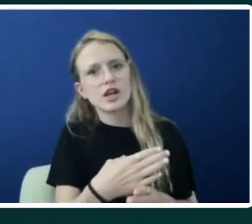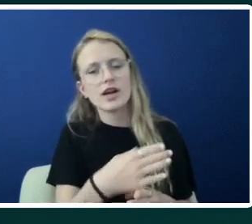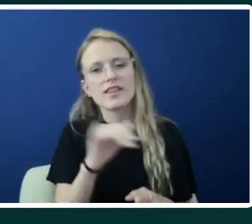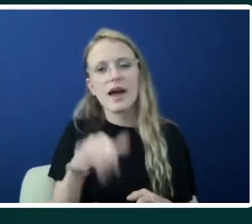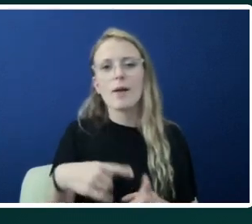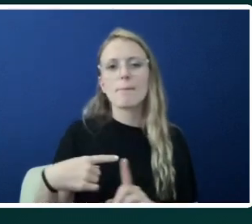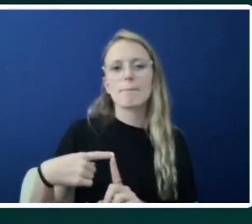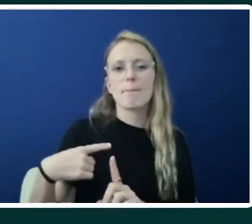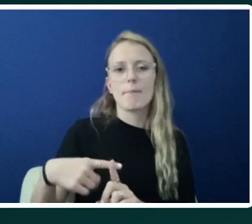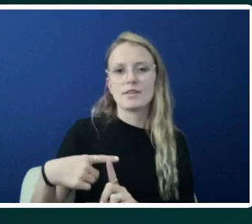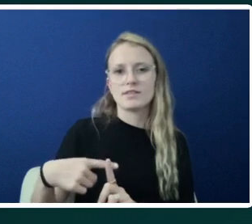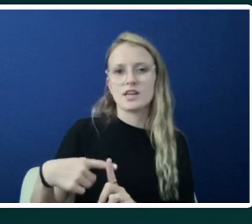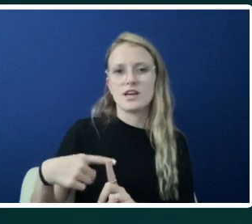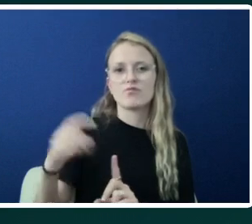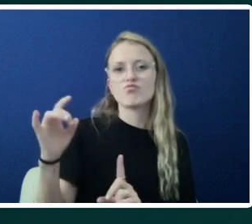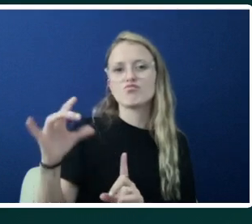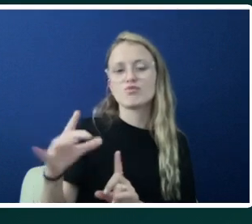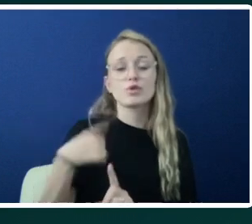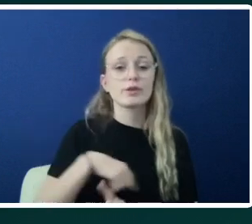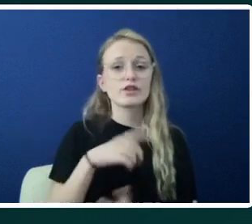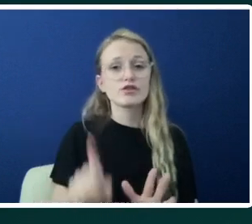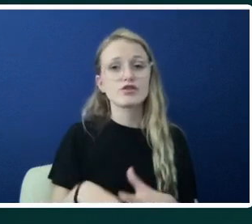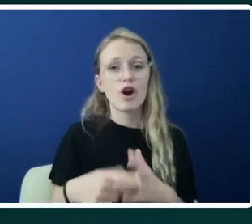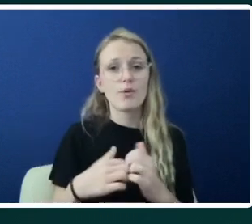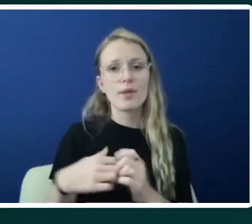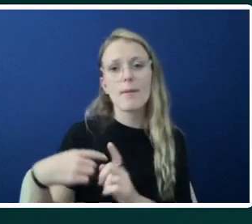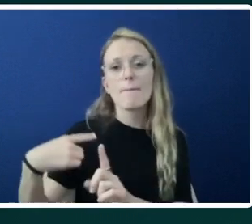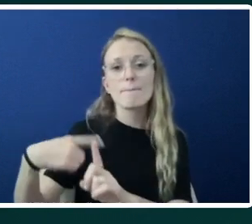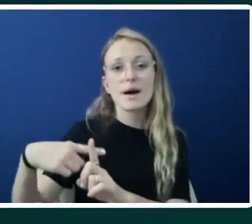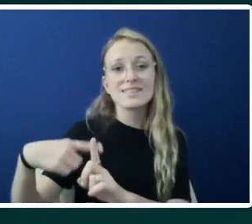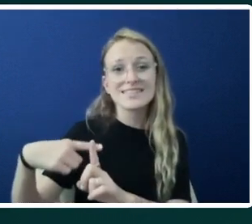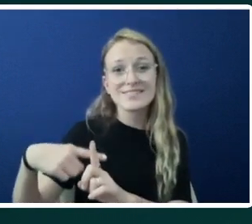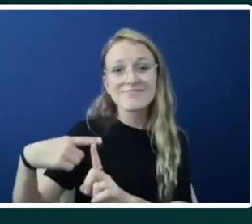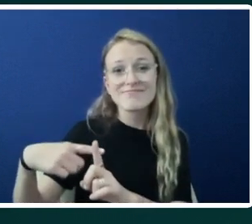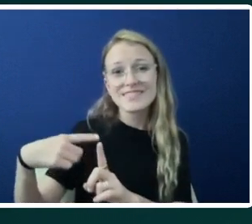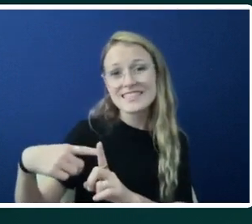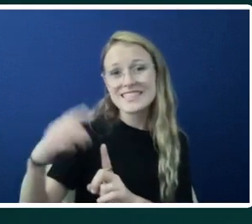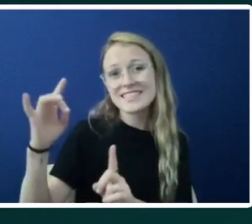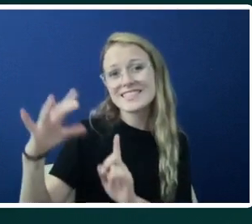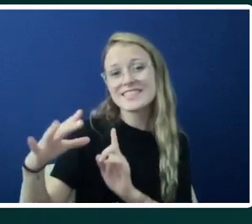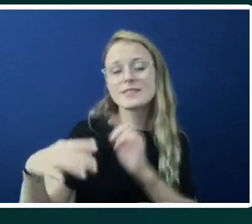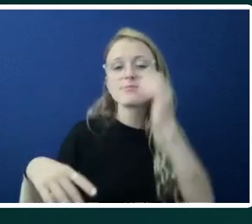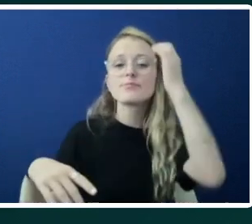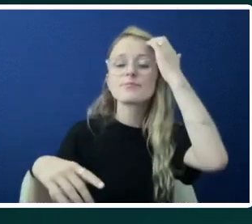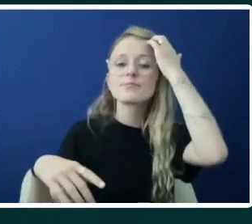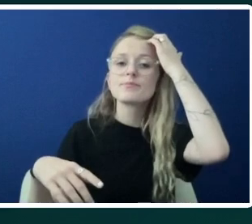you know, right. So, that we start off, you know, with that positive. And then the -- that second